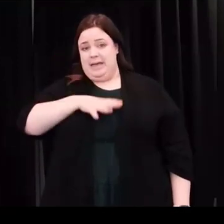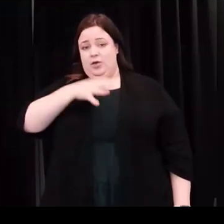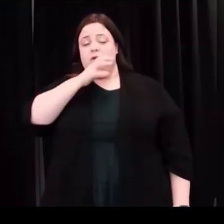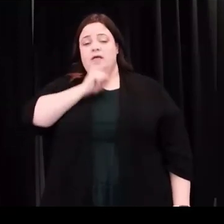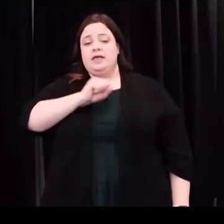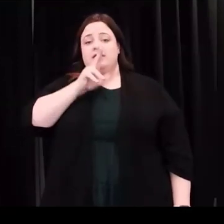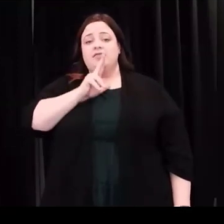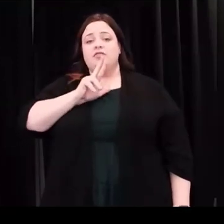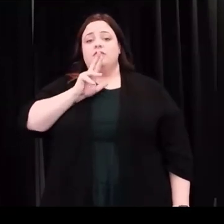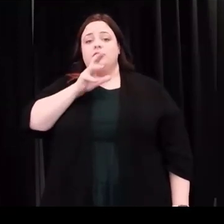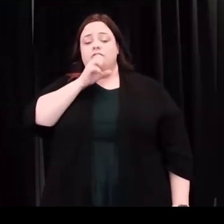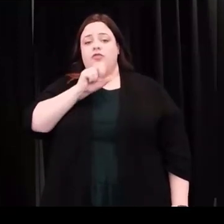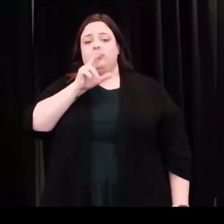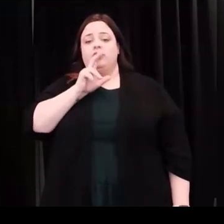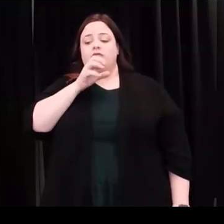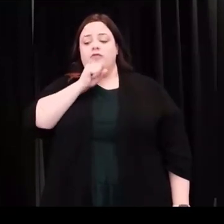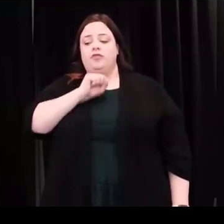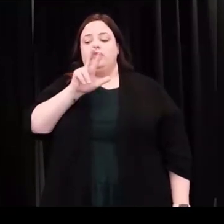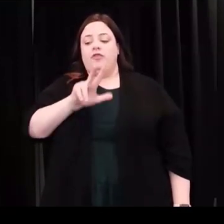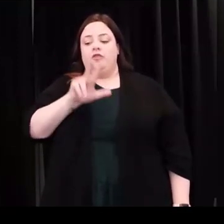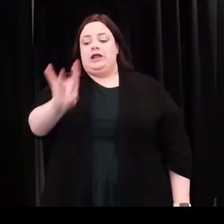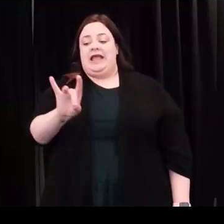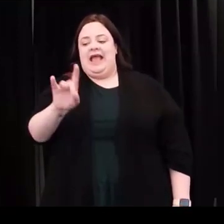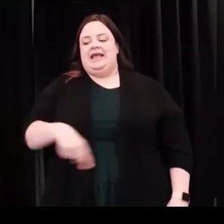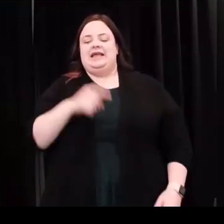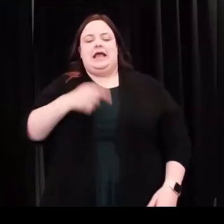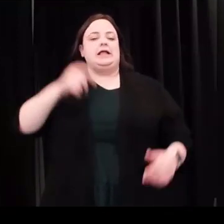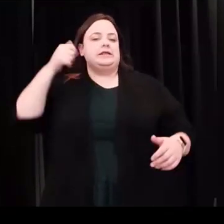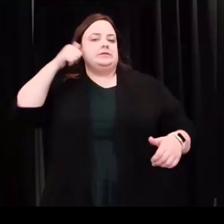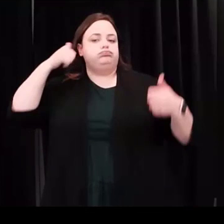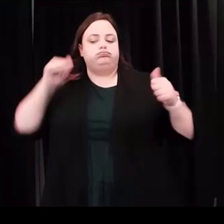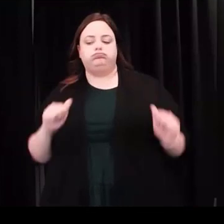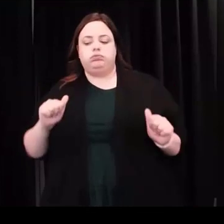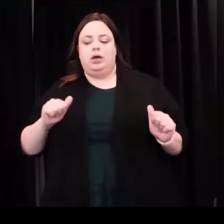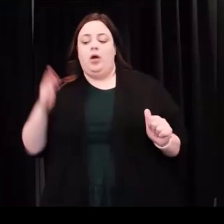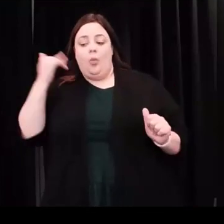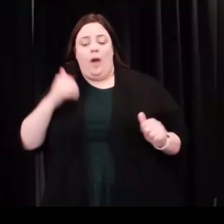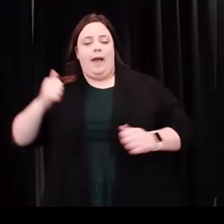has moderate hearing loss due to his military service. Which you can see in his lovely yellow